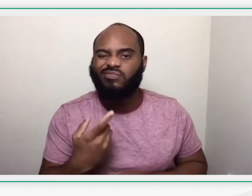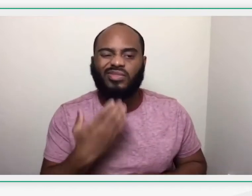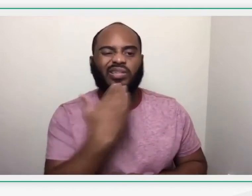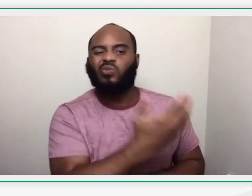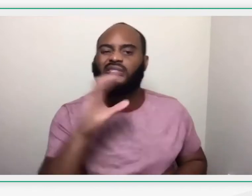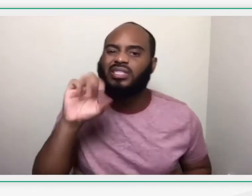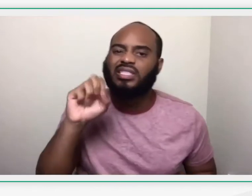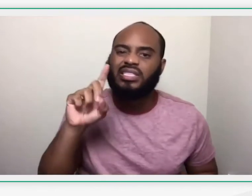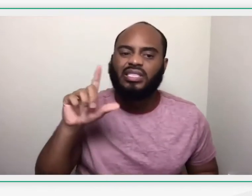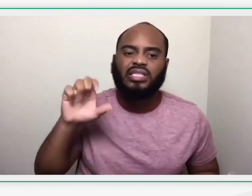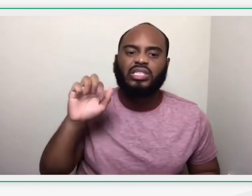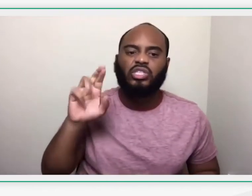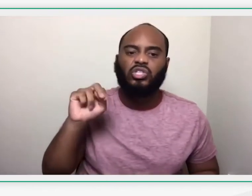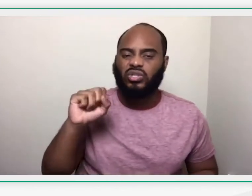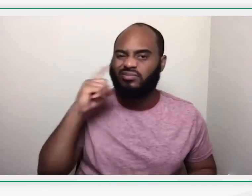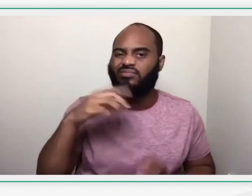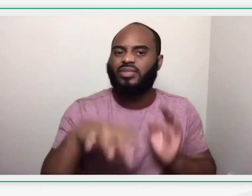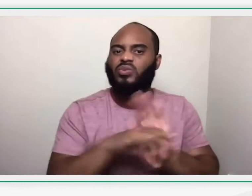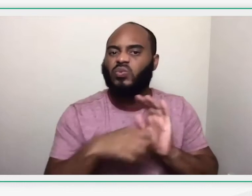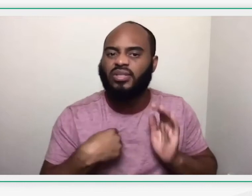Also, we'd like to express some gratitude to CSD Learns